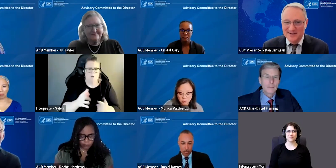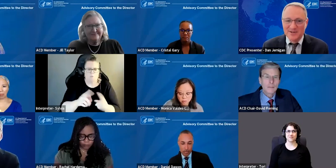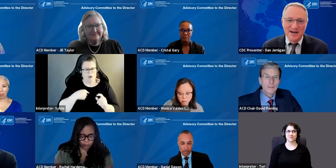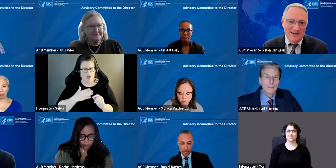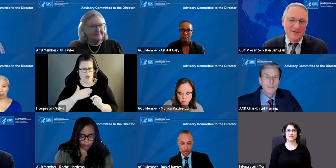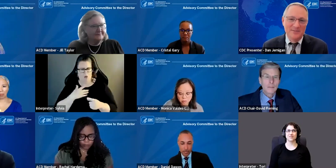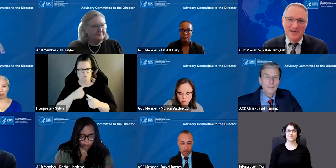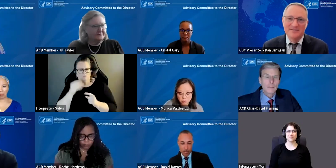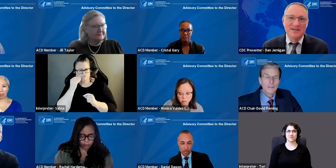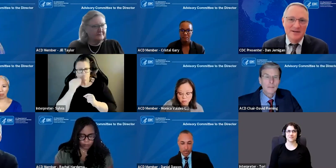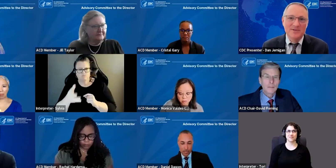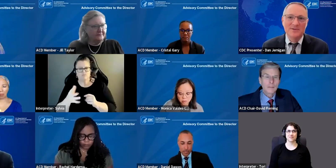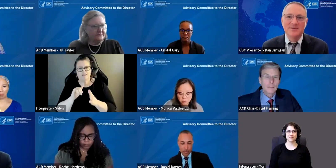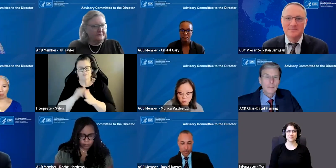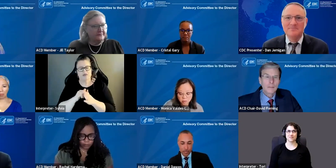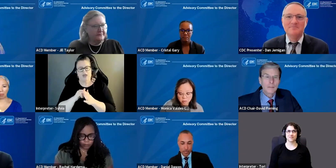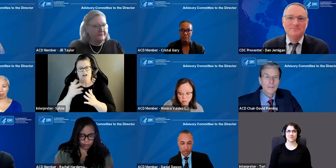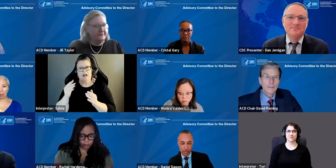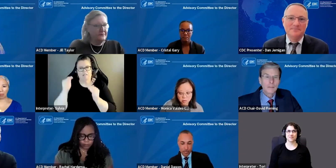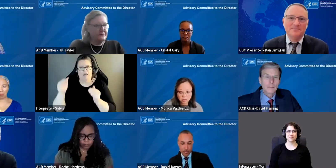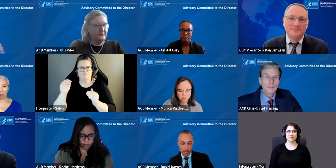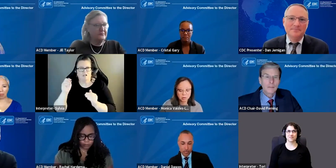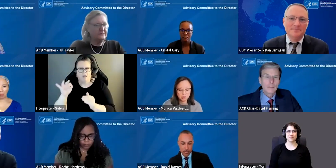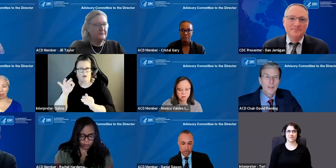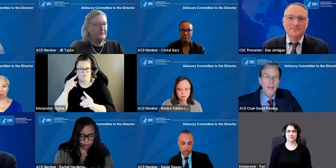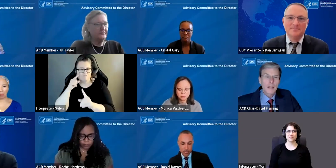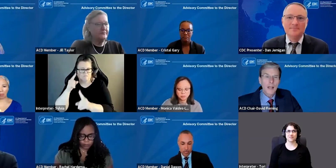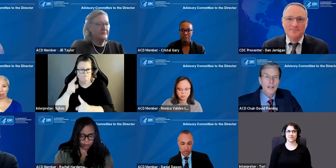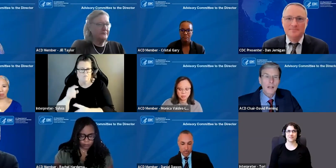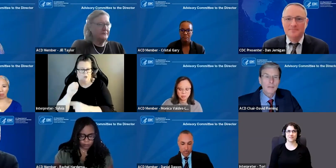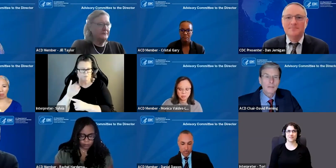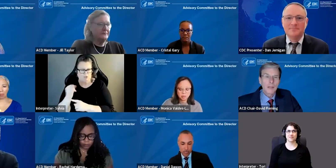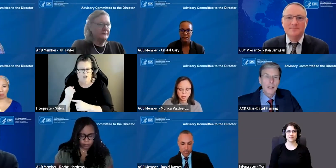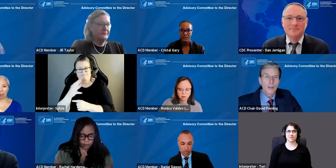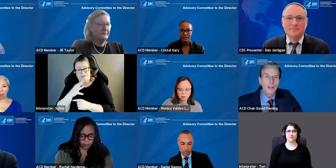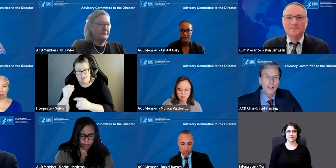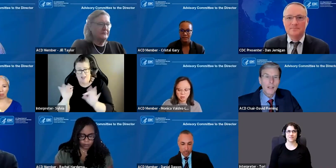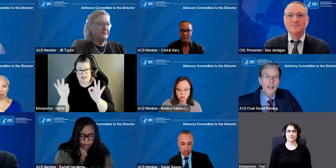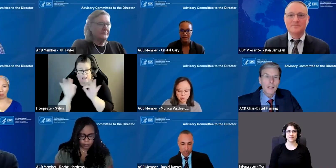on this higher objectives and key results. Thanks, Dan. Okay. Yes, we need the density,